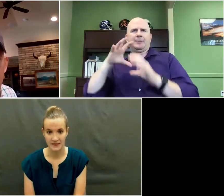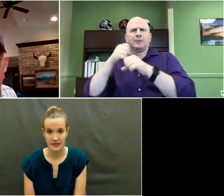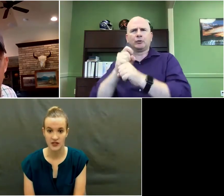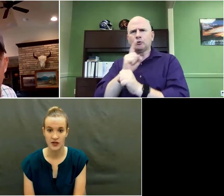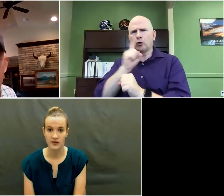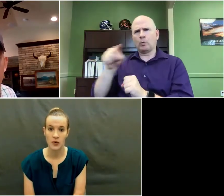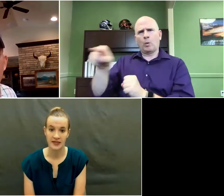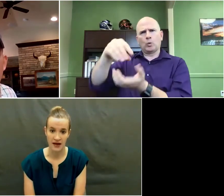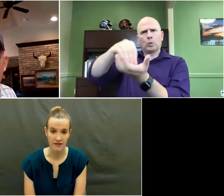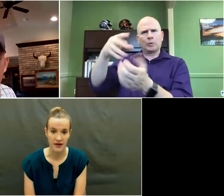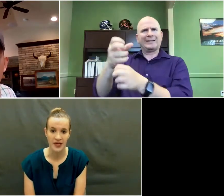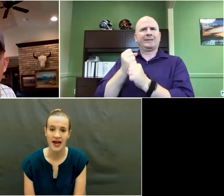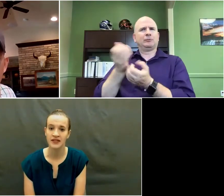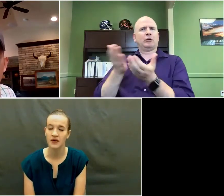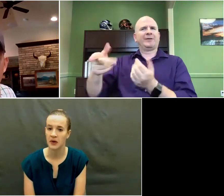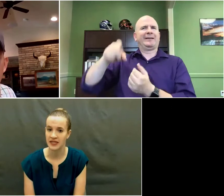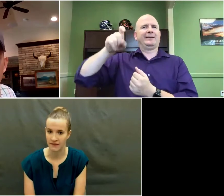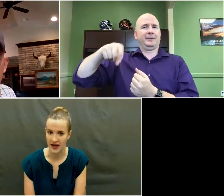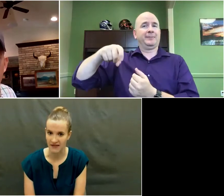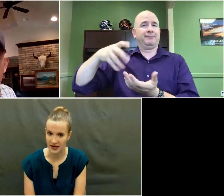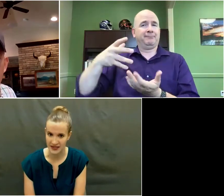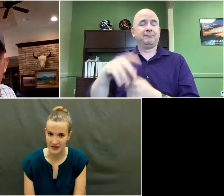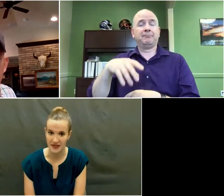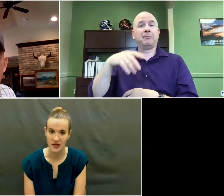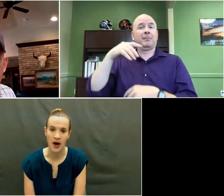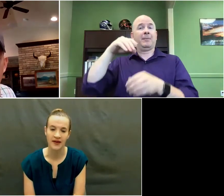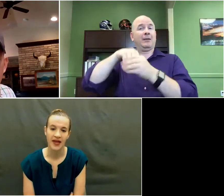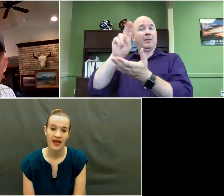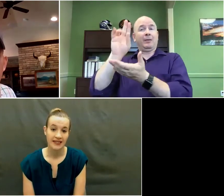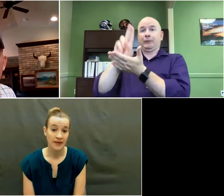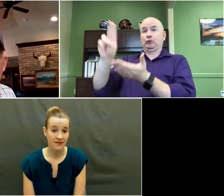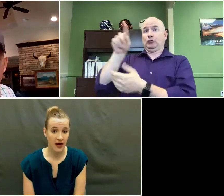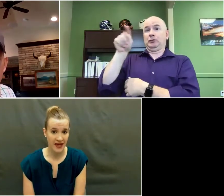such as those who are deaf and blind or deaf and have autism and so on. So I was involved in that